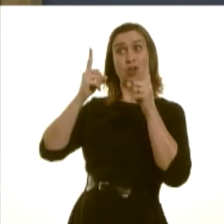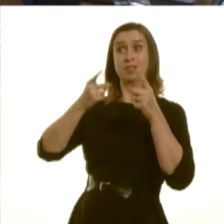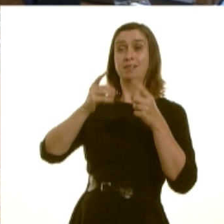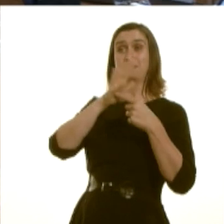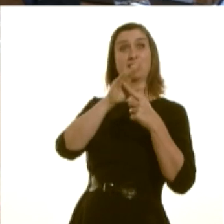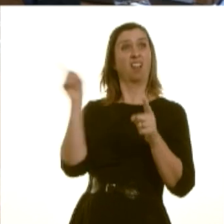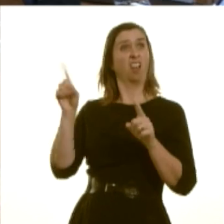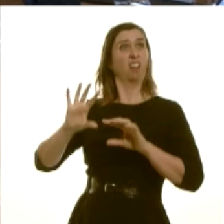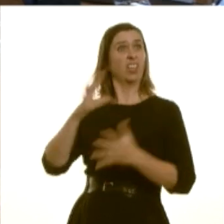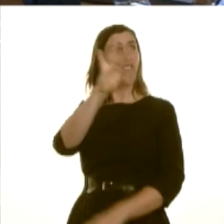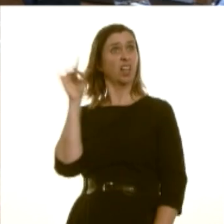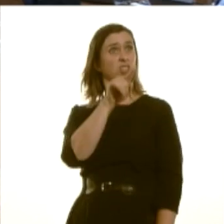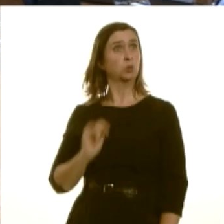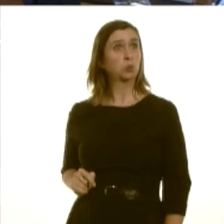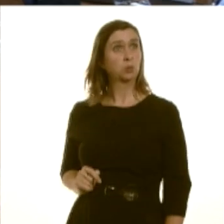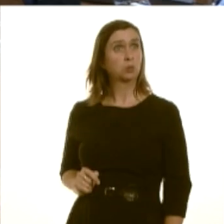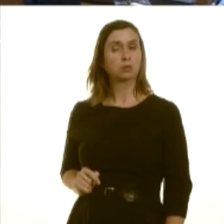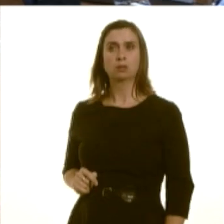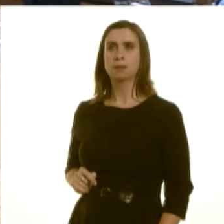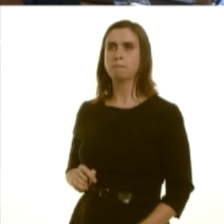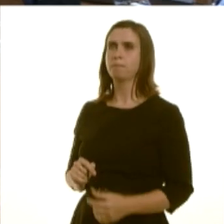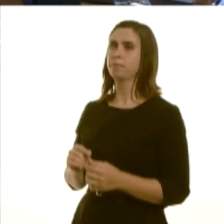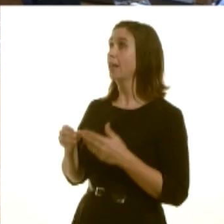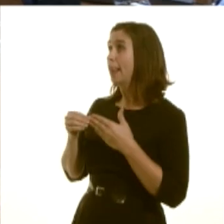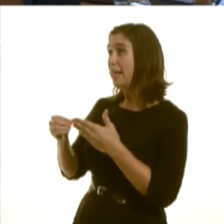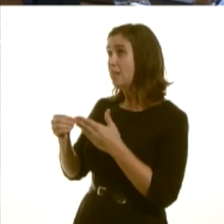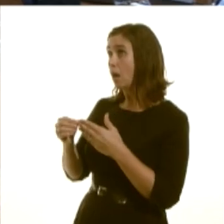Carwyn Jones: Well, I am not sure whether the leader of Plaid Cymru heard what I said